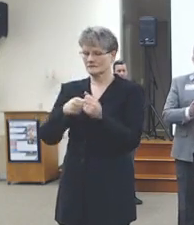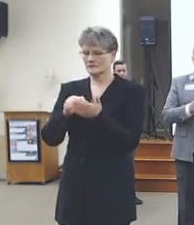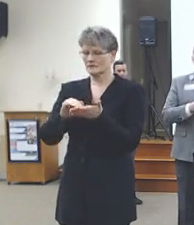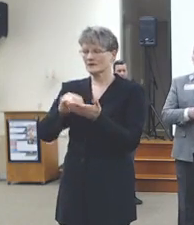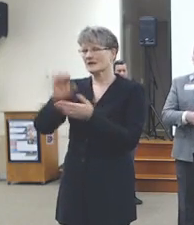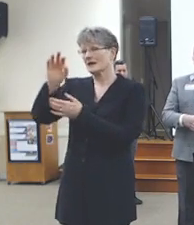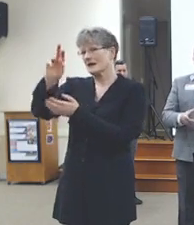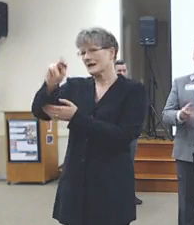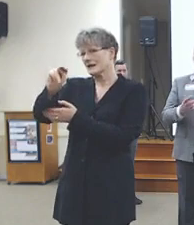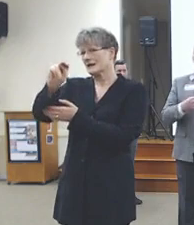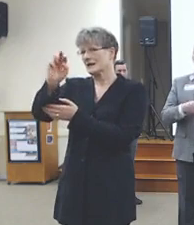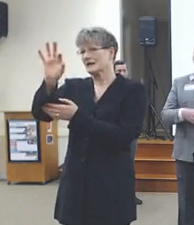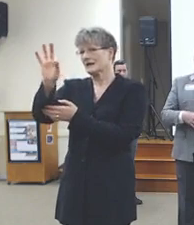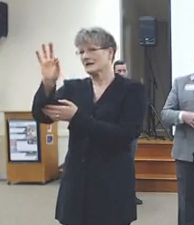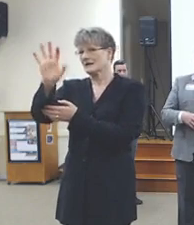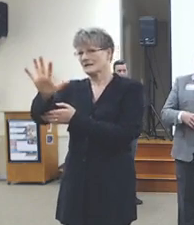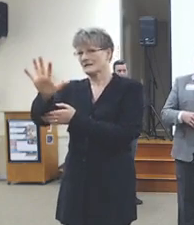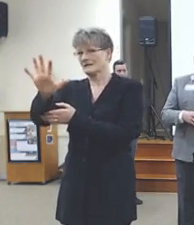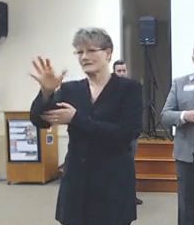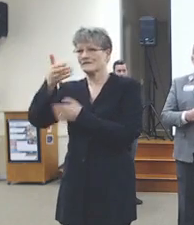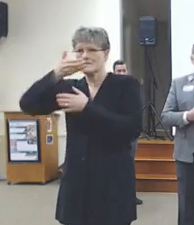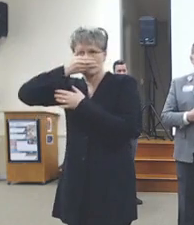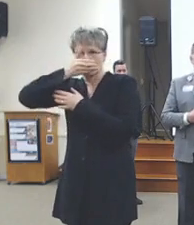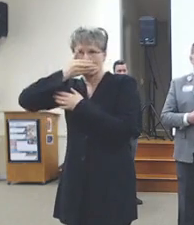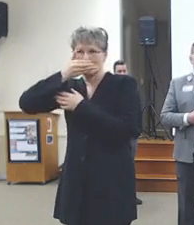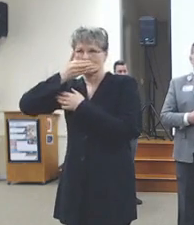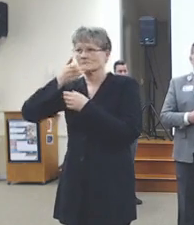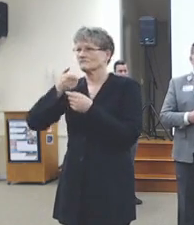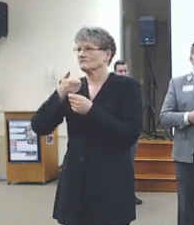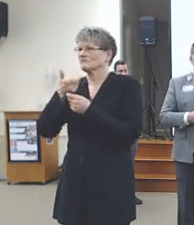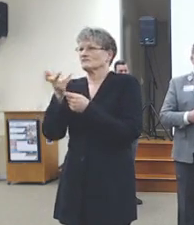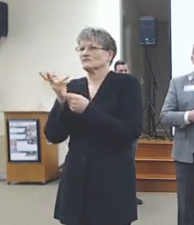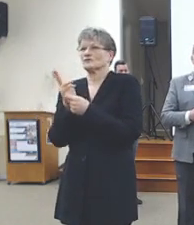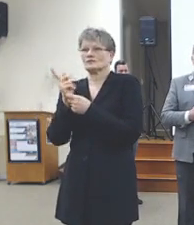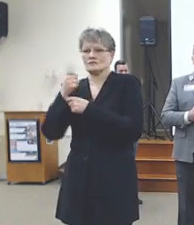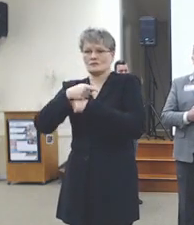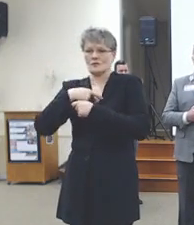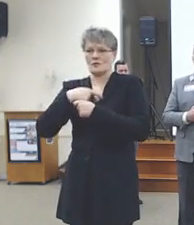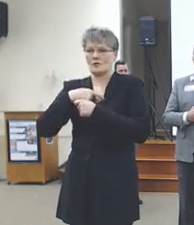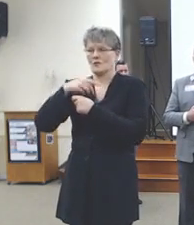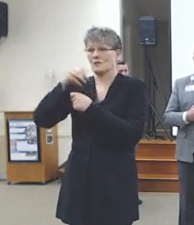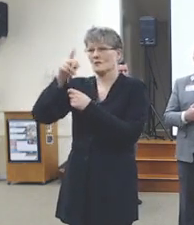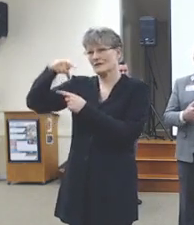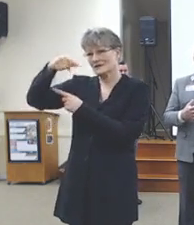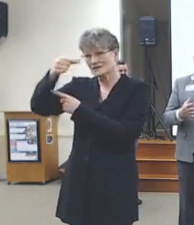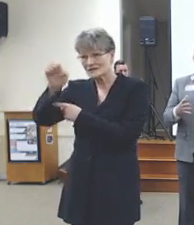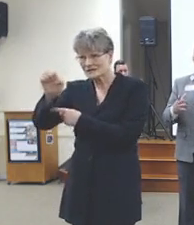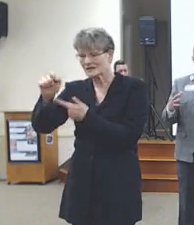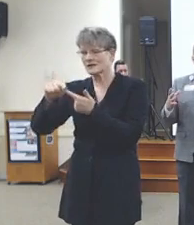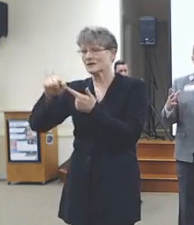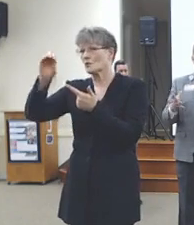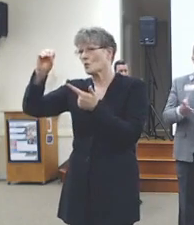few days, PG&E has donated some masks, OES has released some masks, so we've